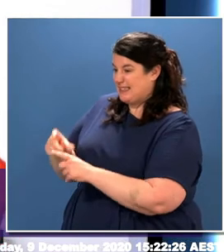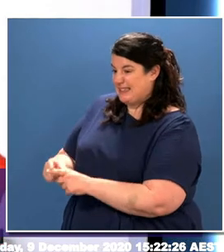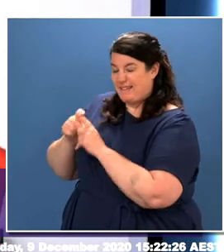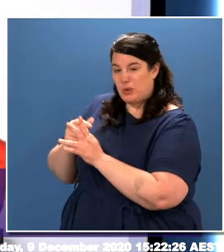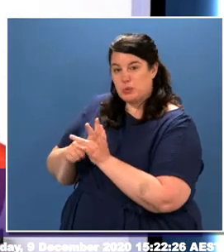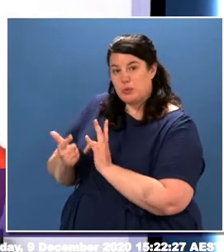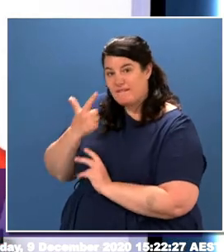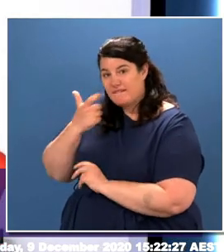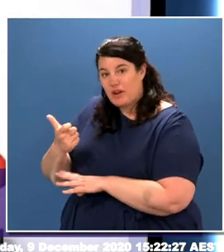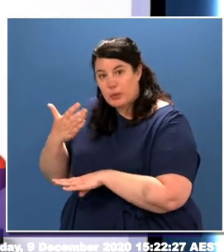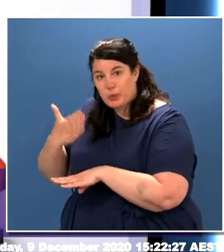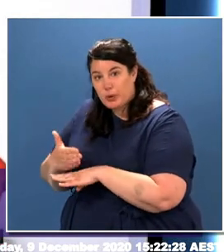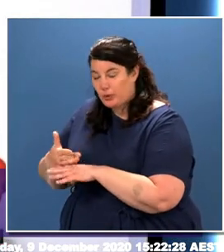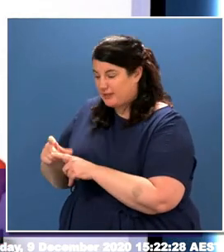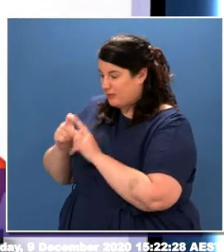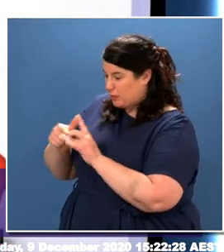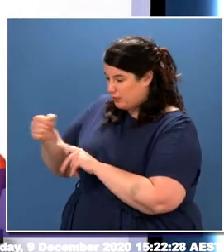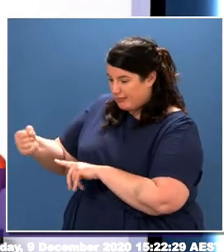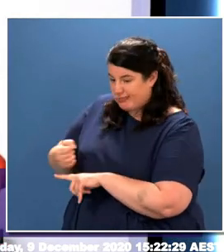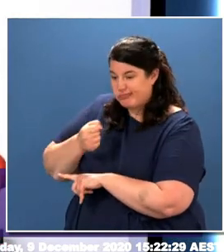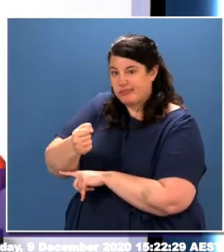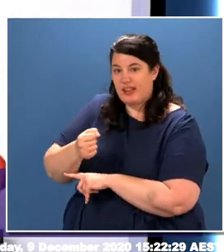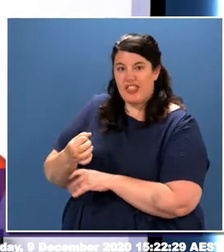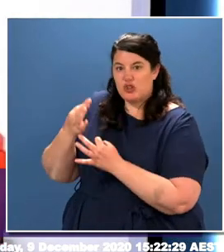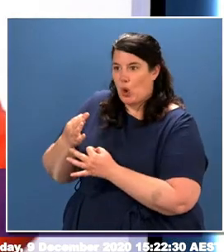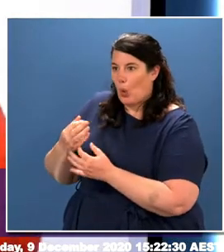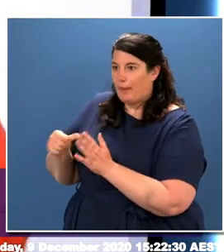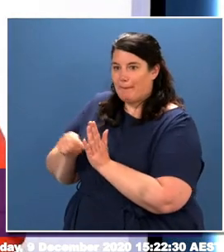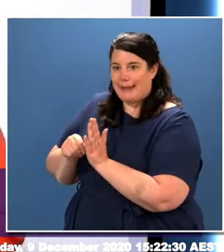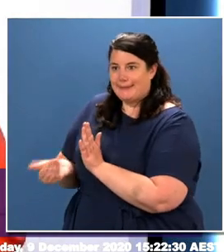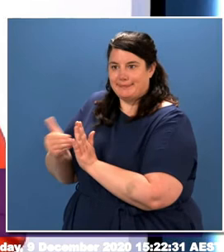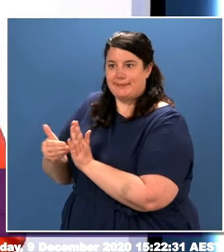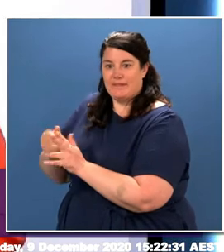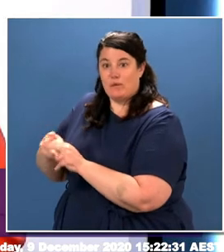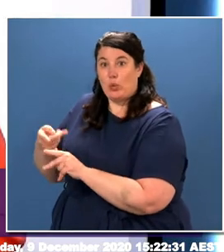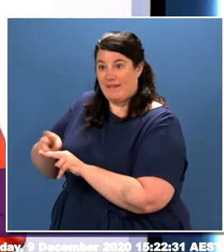particular jobs or to place? Well, it's the different iterations that have happened over DES.